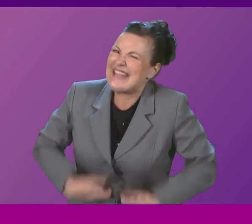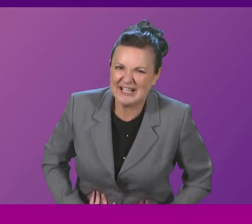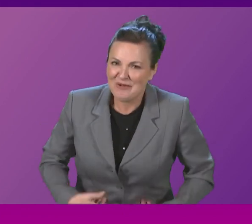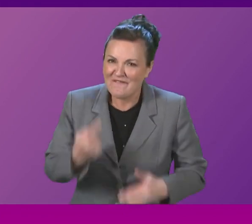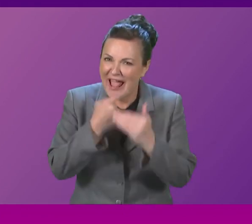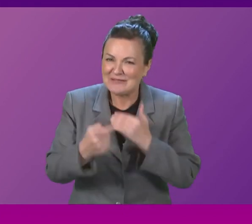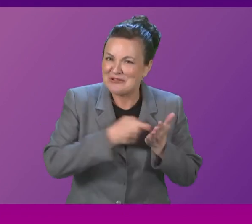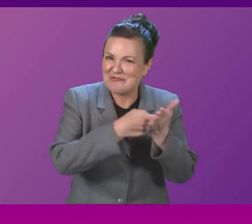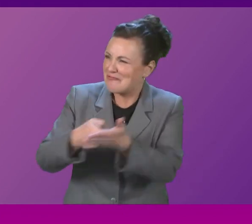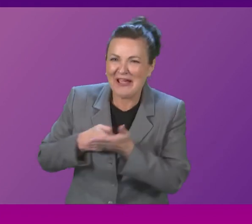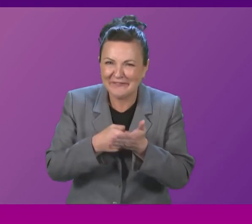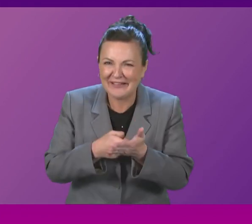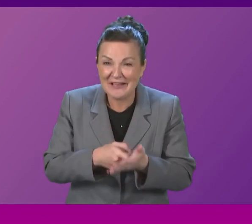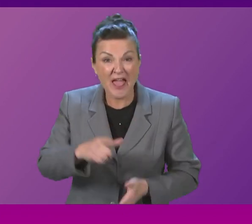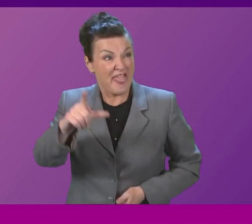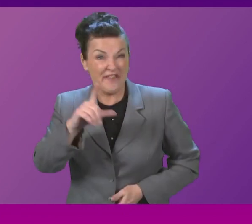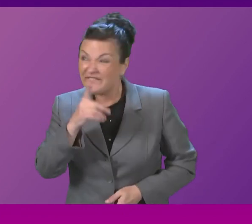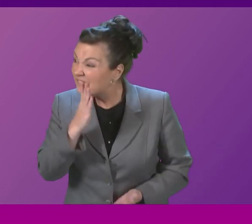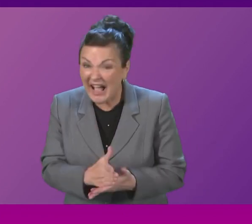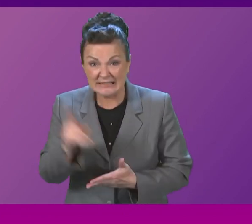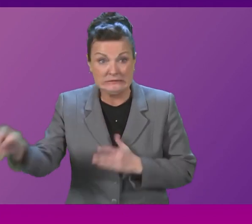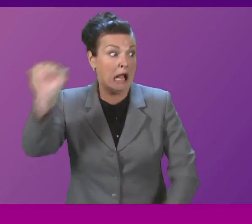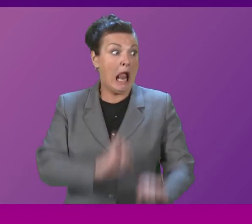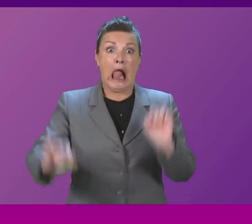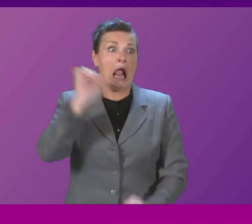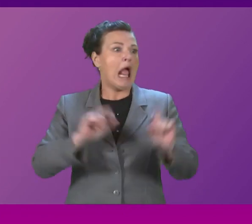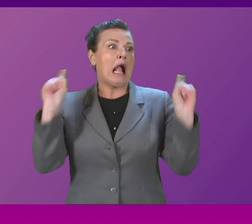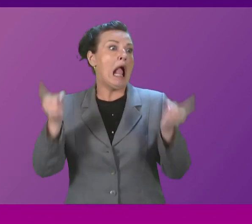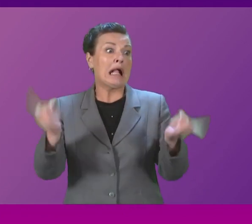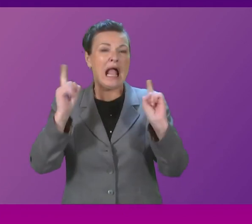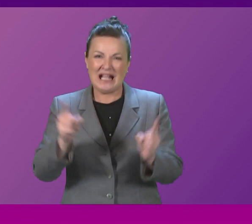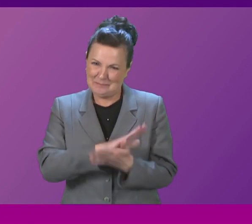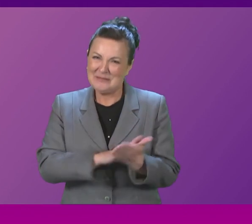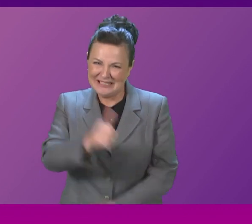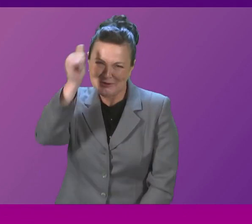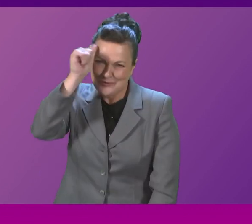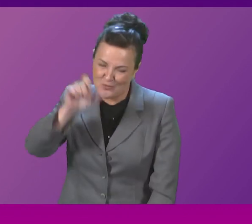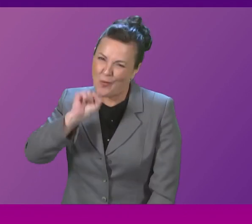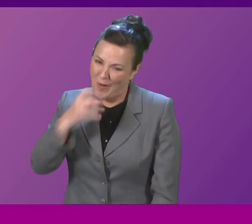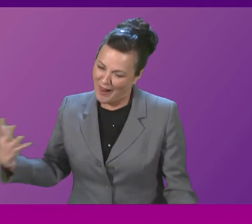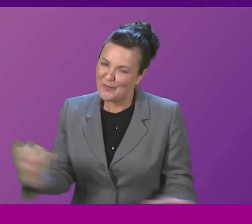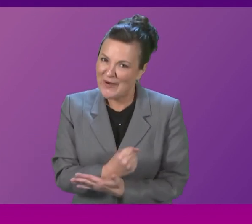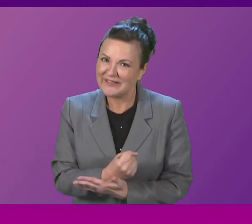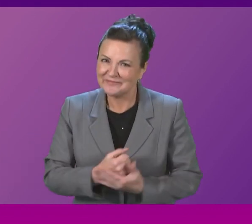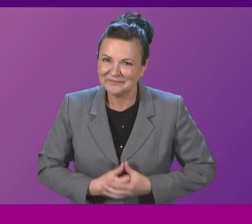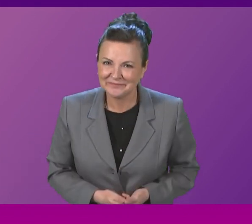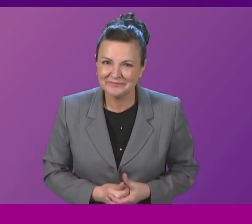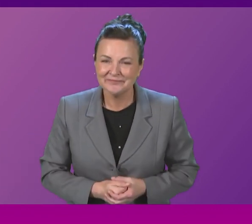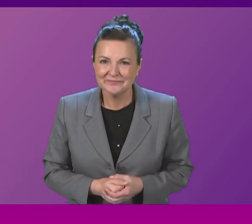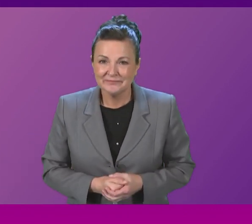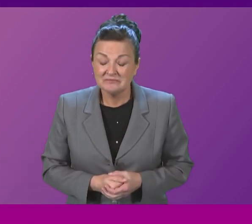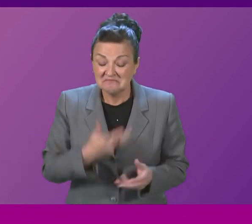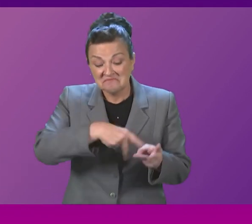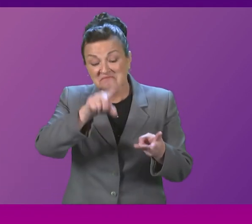The fact that he is running scared of an independence referendum proves him wrong.